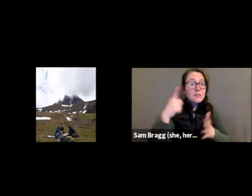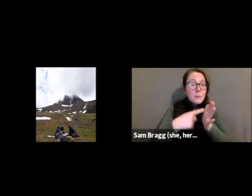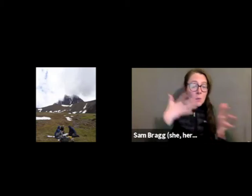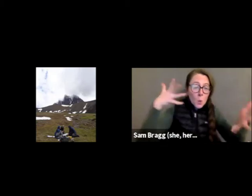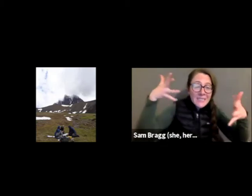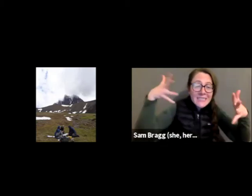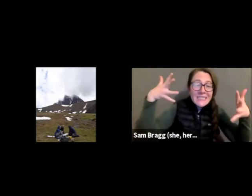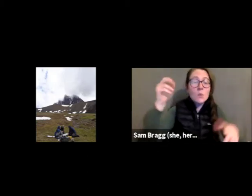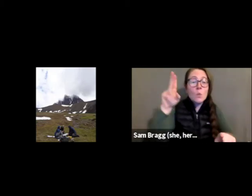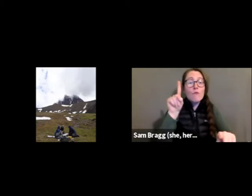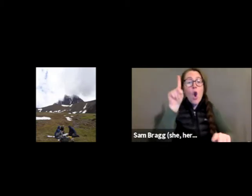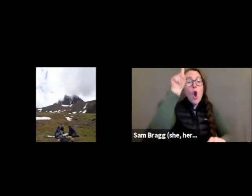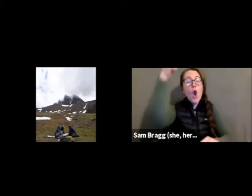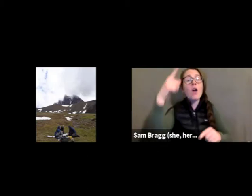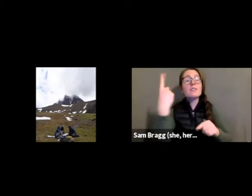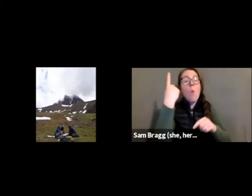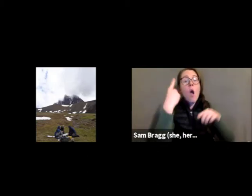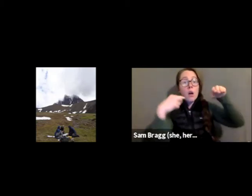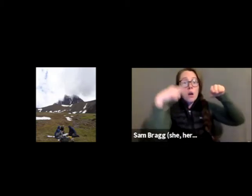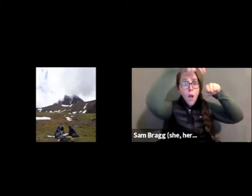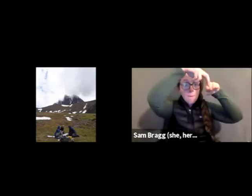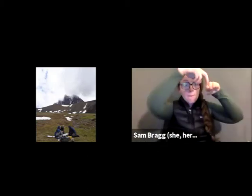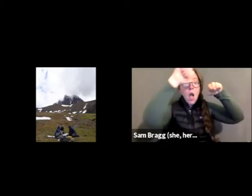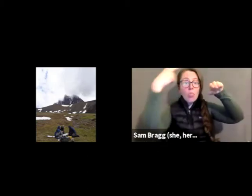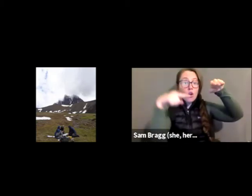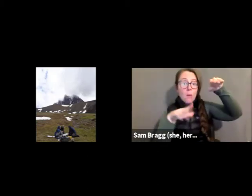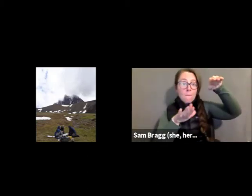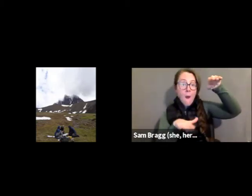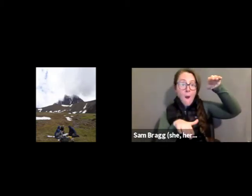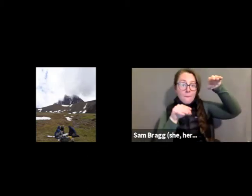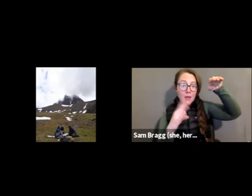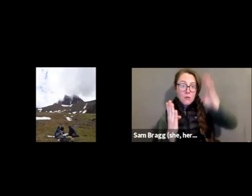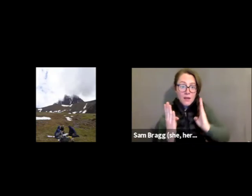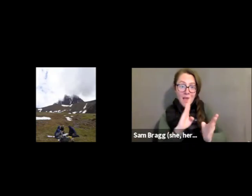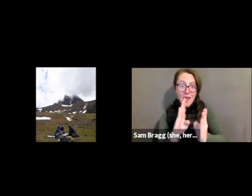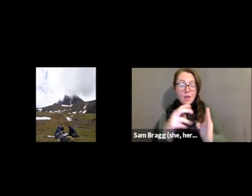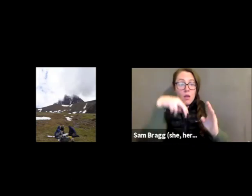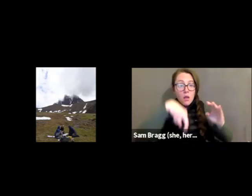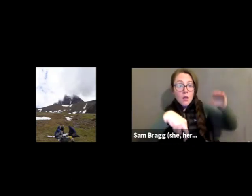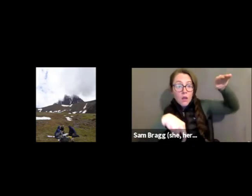and also in repelling when we're going down the canyon wall and there's people on top of the